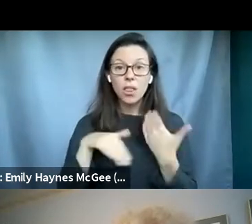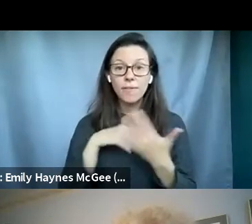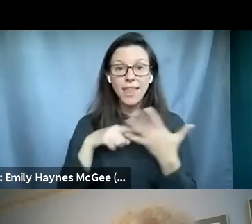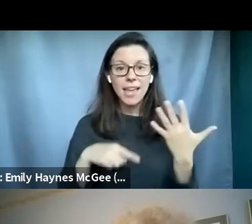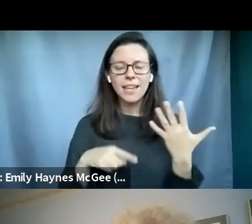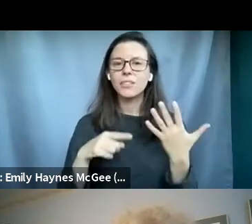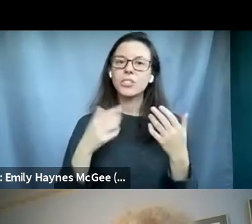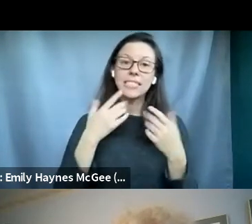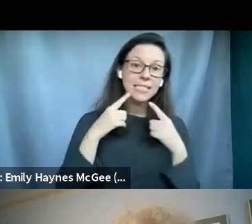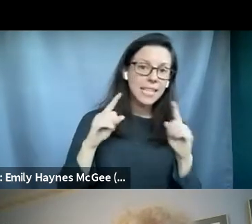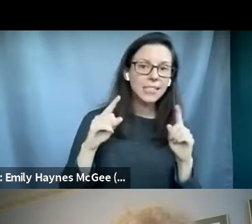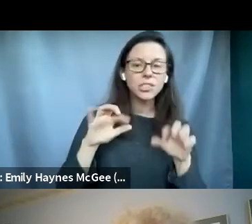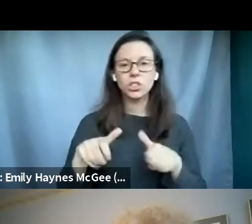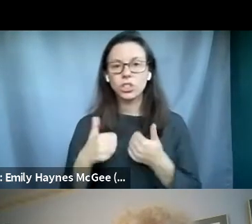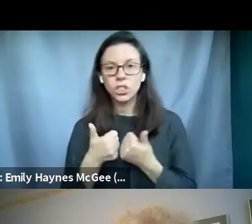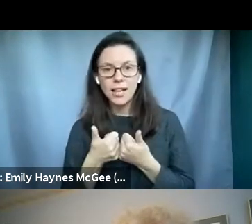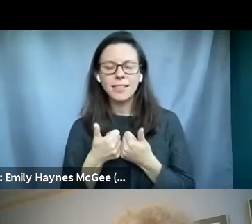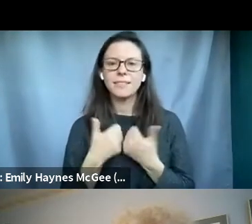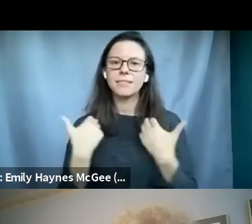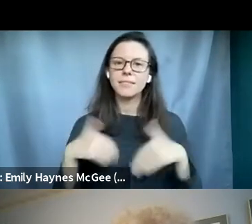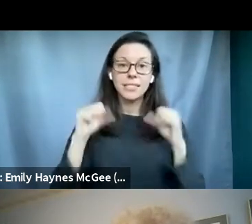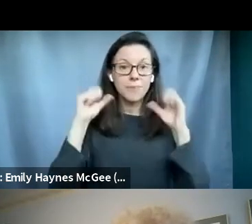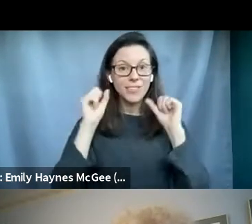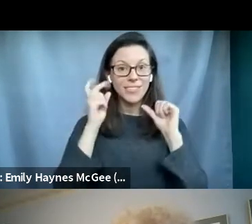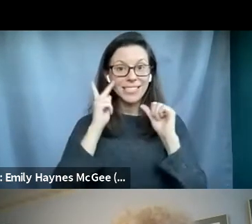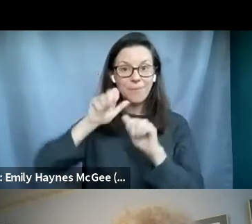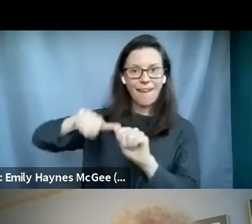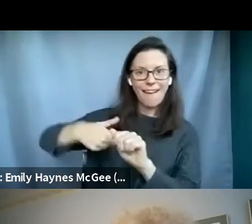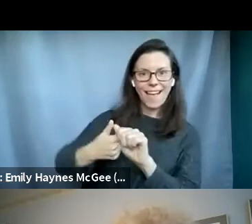it is great to see kind of behind the curtain.